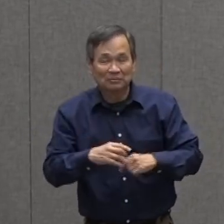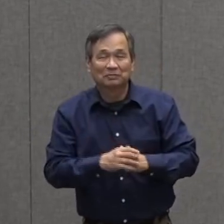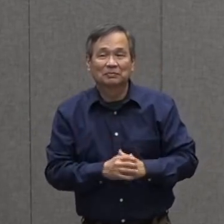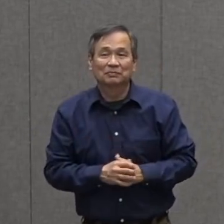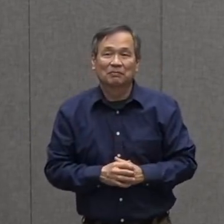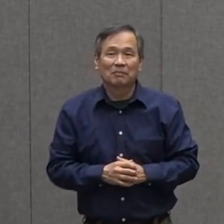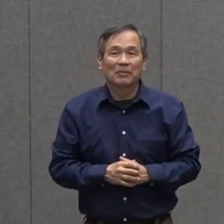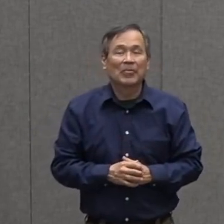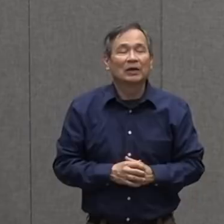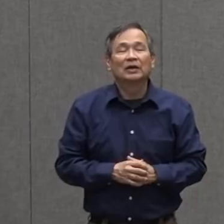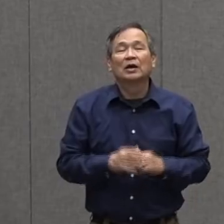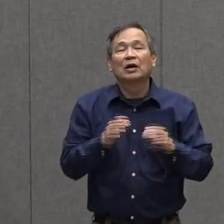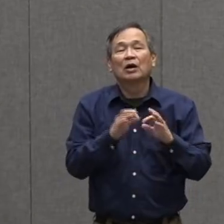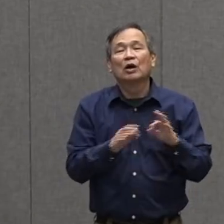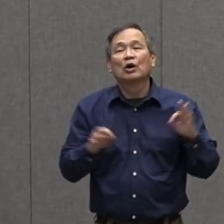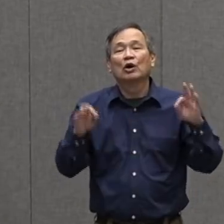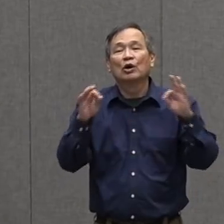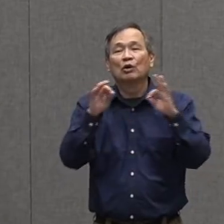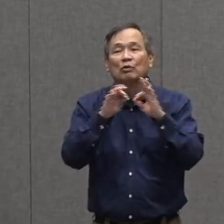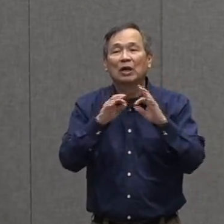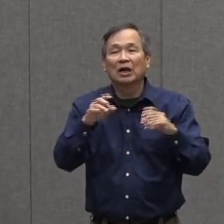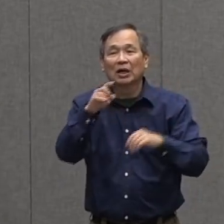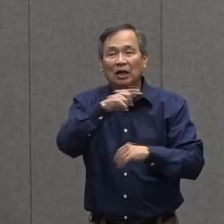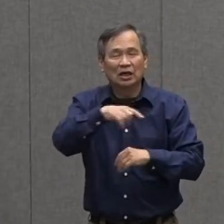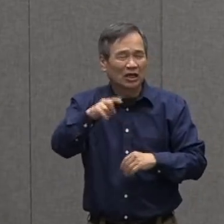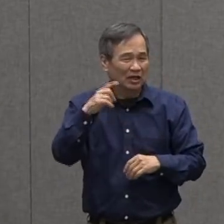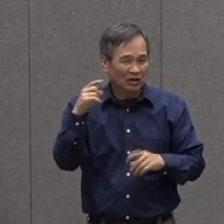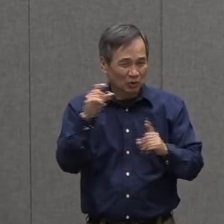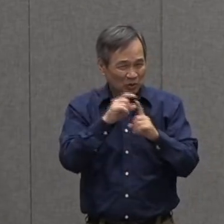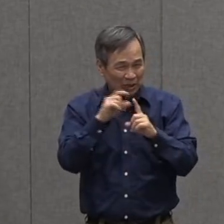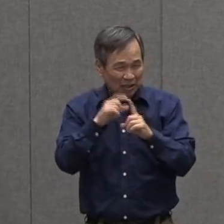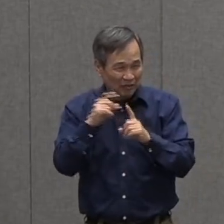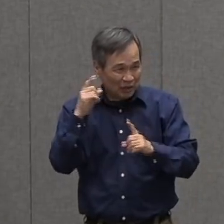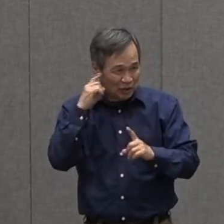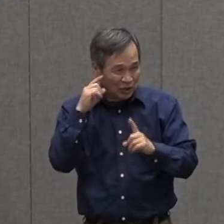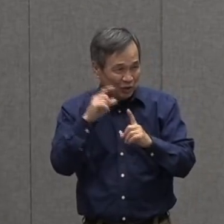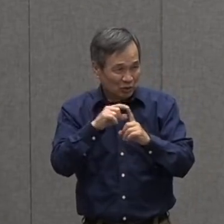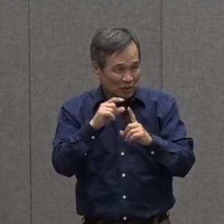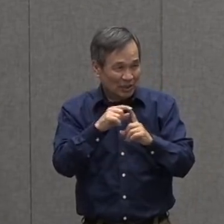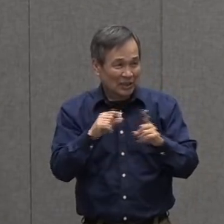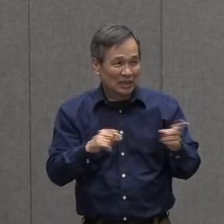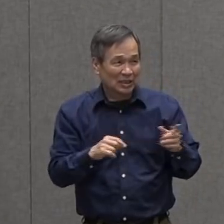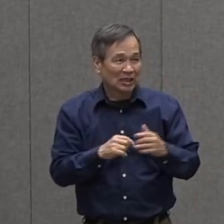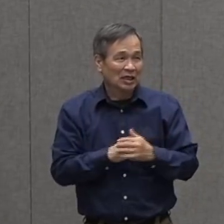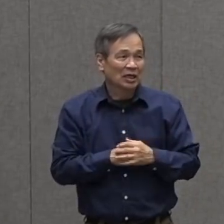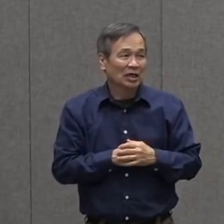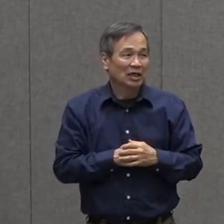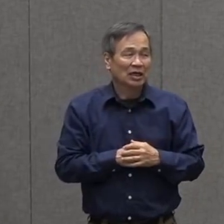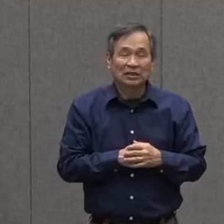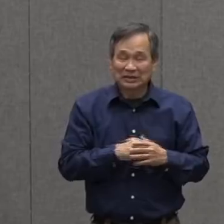By the way, I heard an important word in there, migrated. You've heard that word before? Let's read our picture.